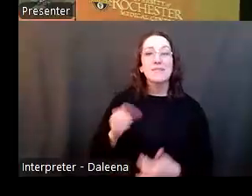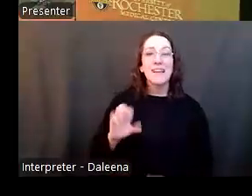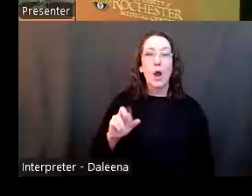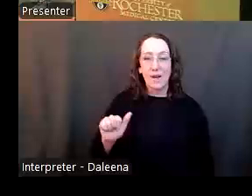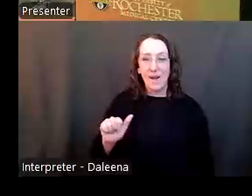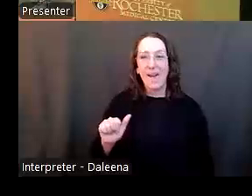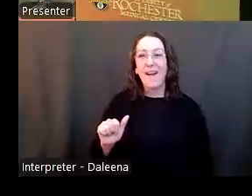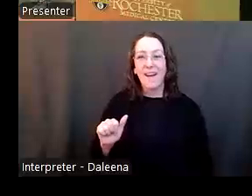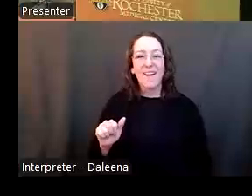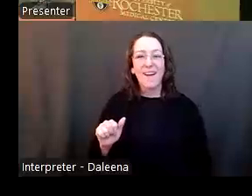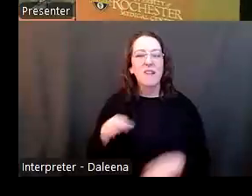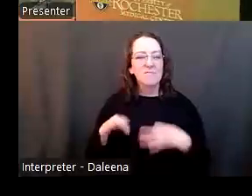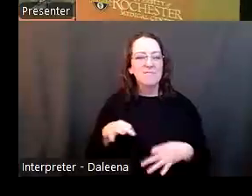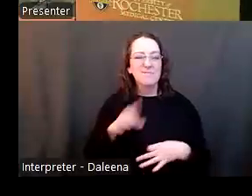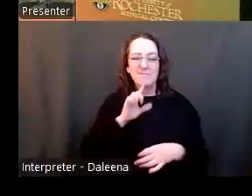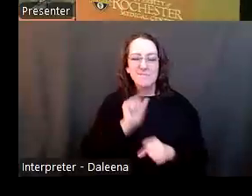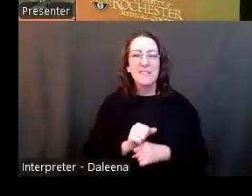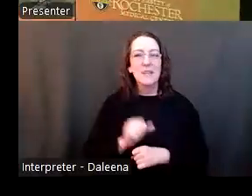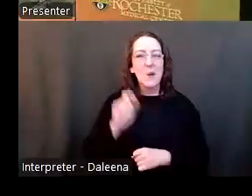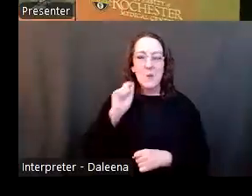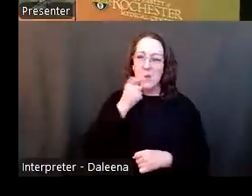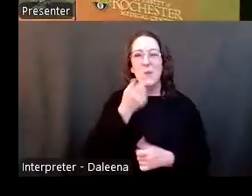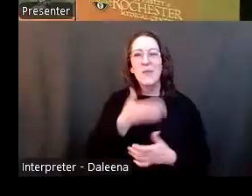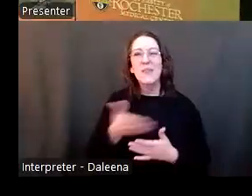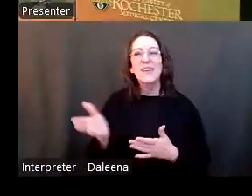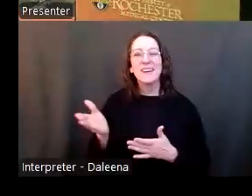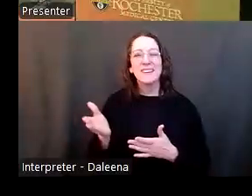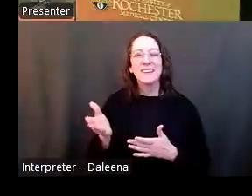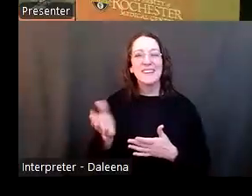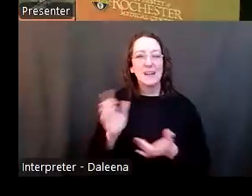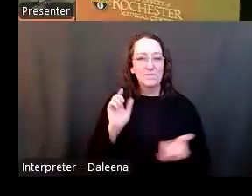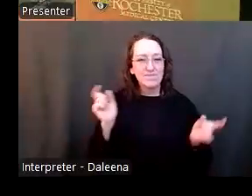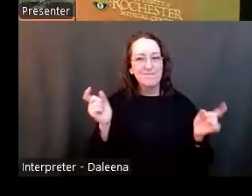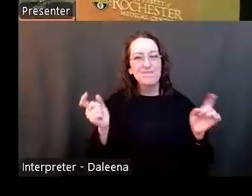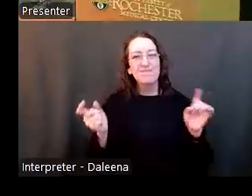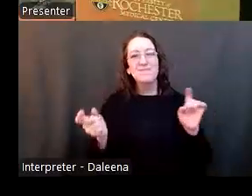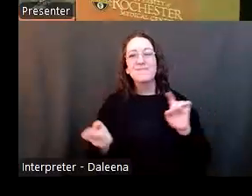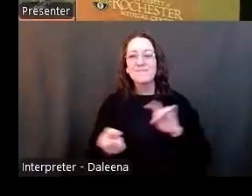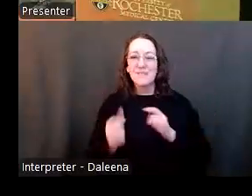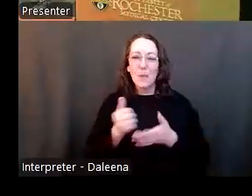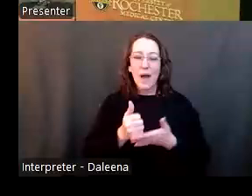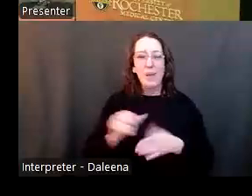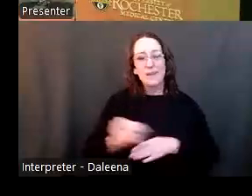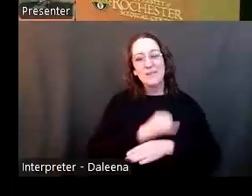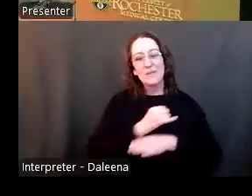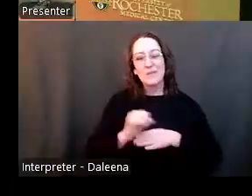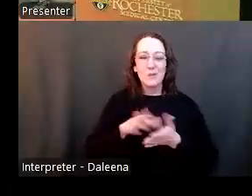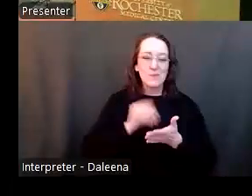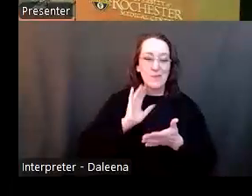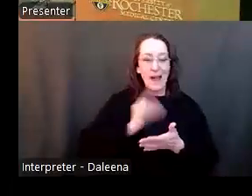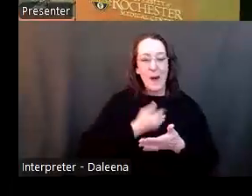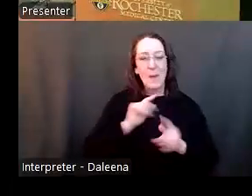little bit about a really cool thing that um has evolved for helping interns learn about our team